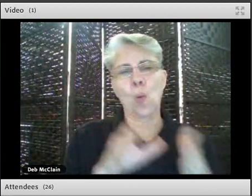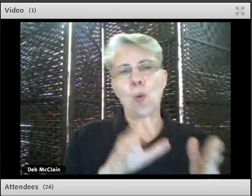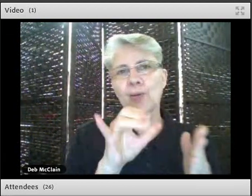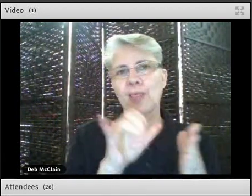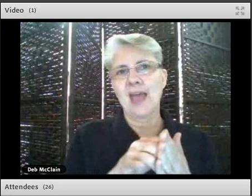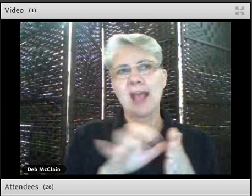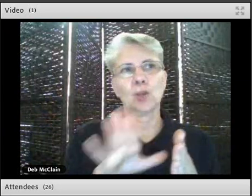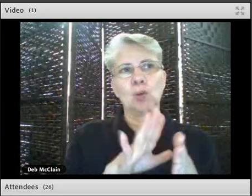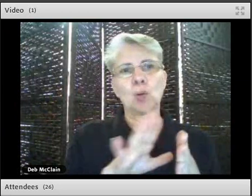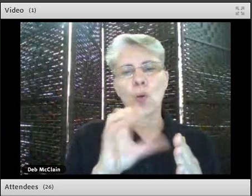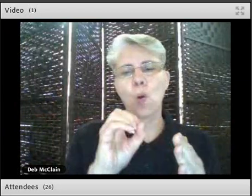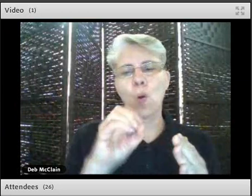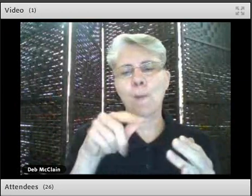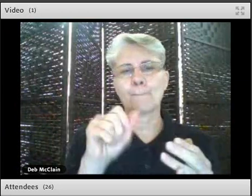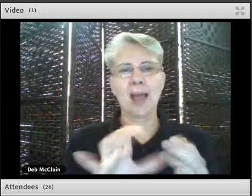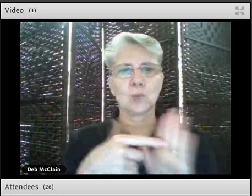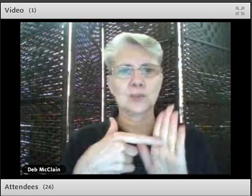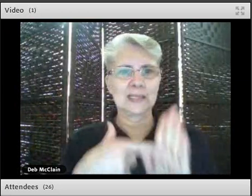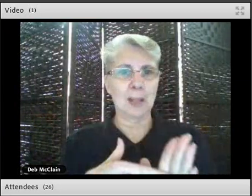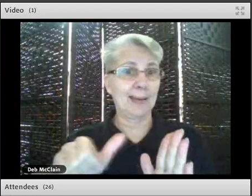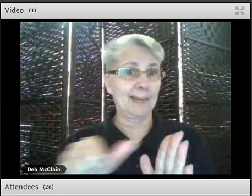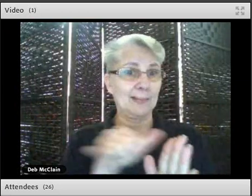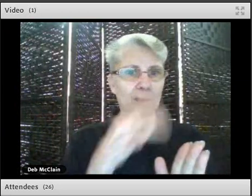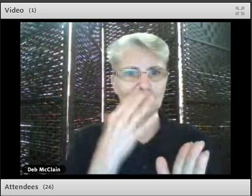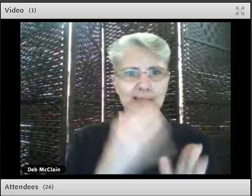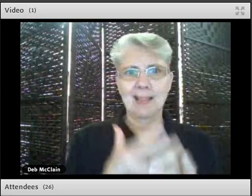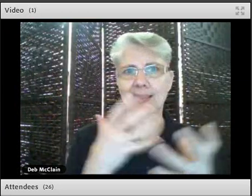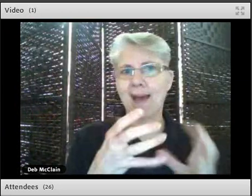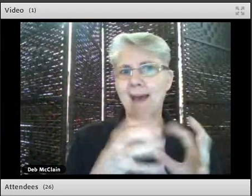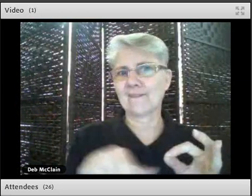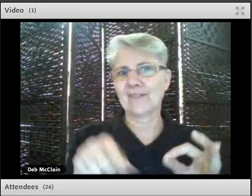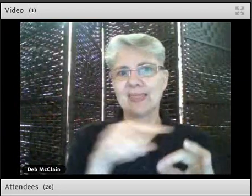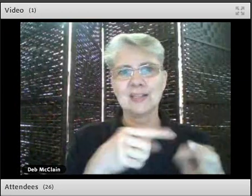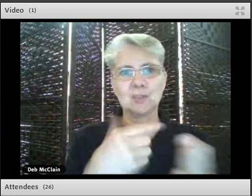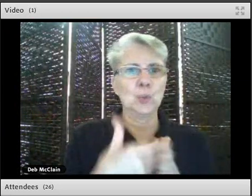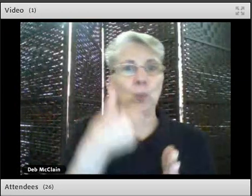only show certain information, and they only do it in a specific order.